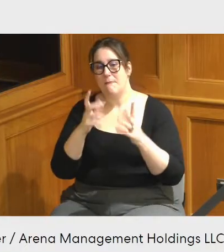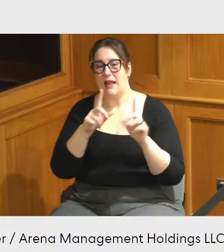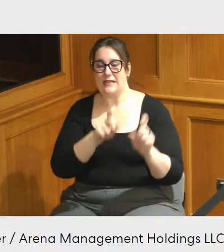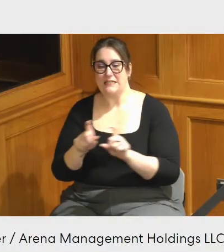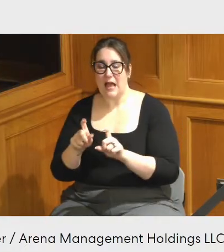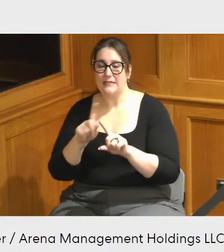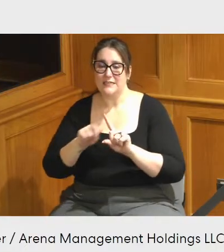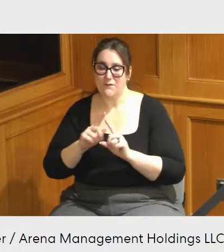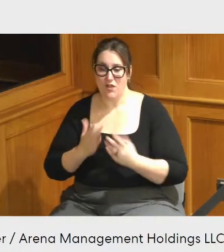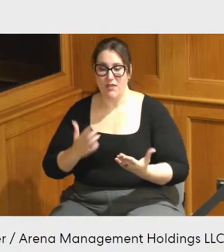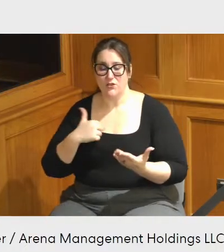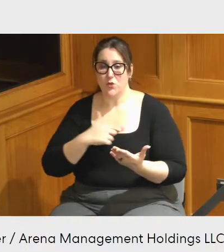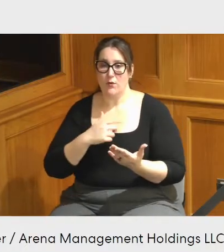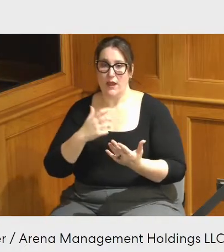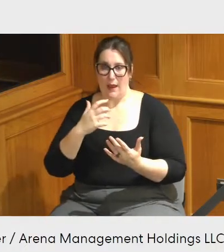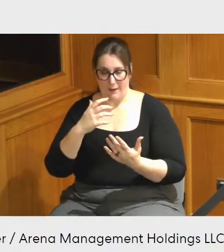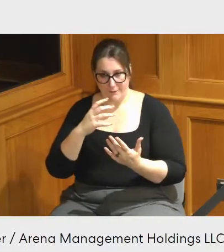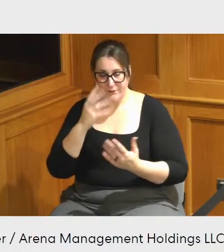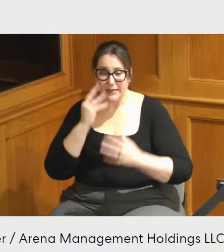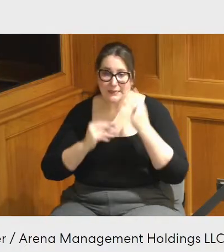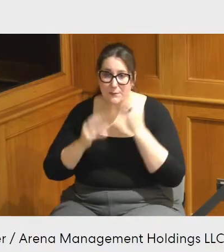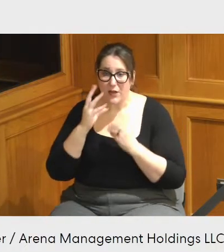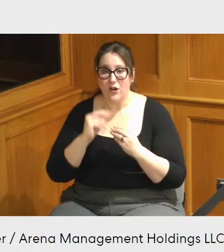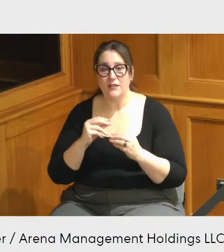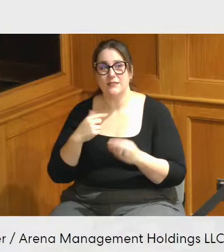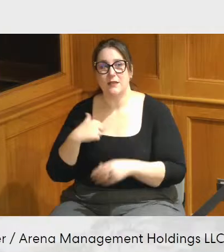get to a preferred development concept that we're sharing with you all today.